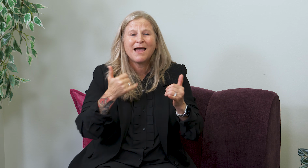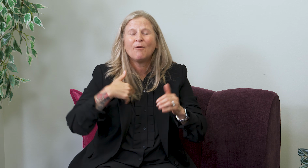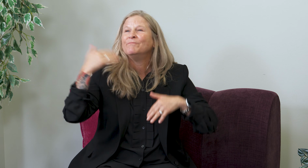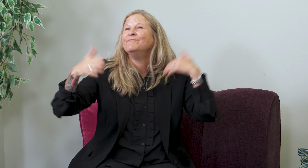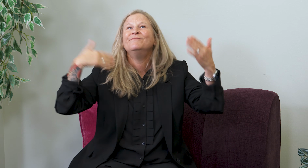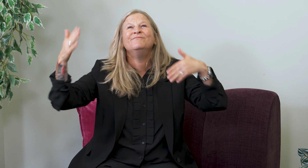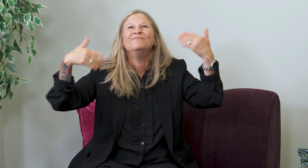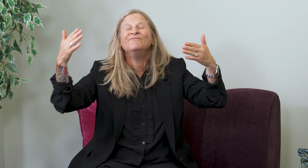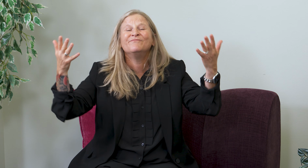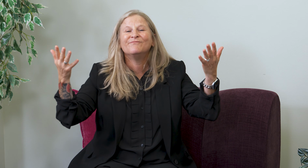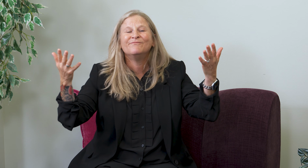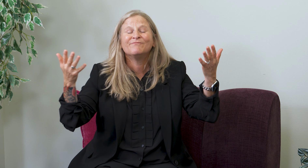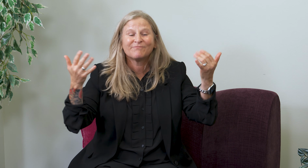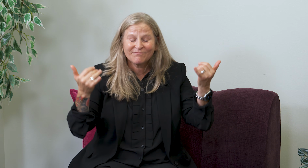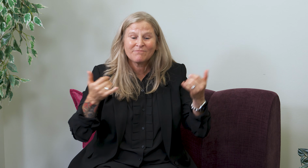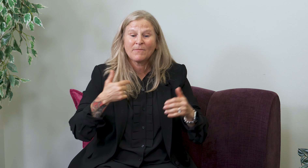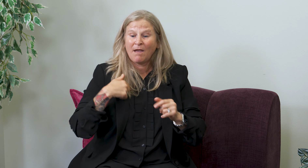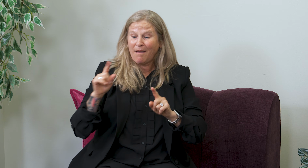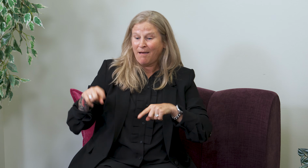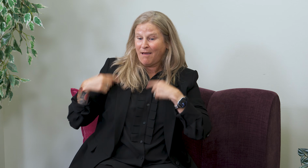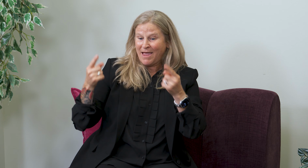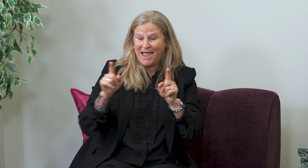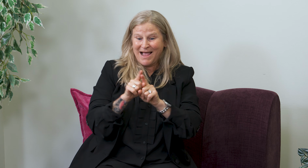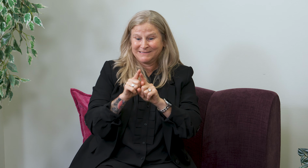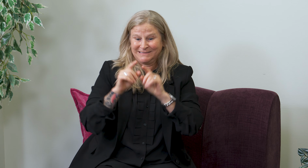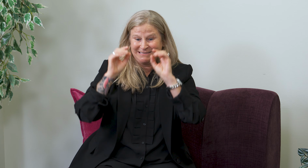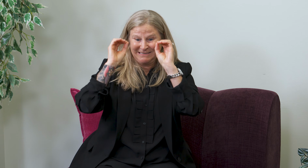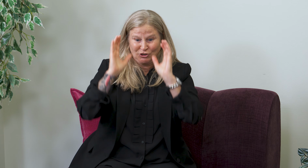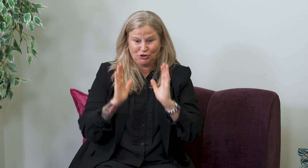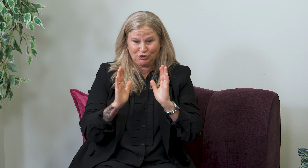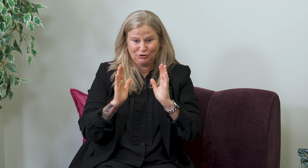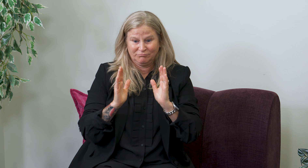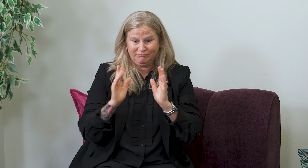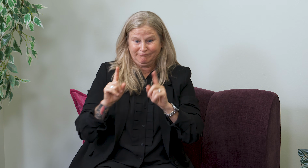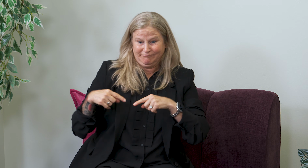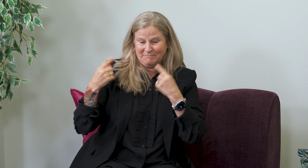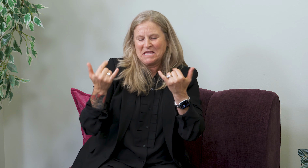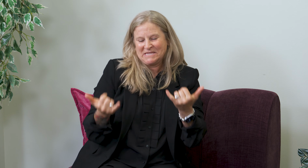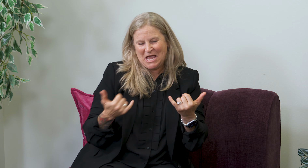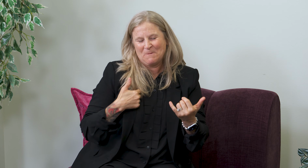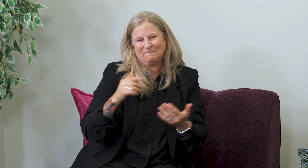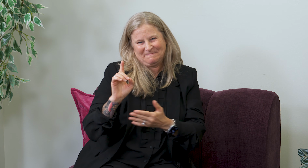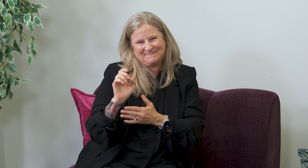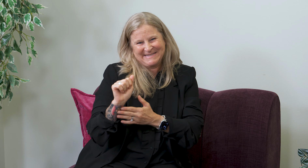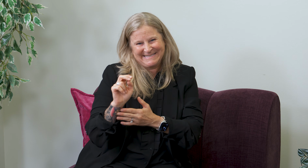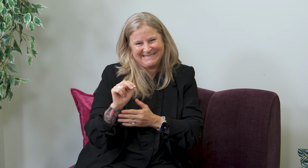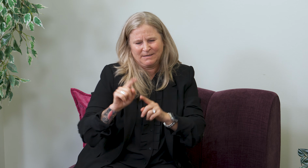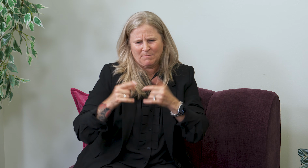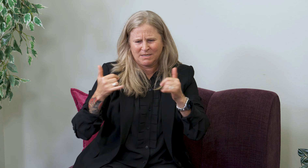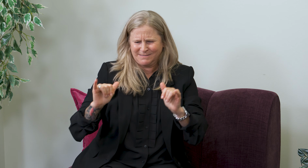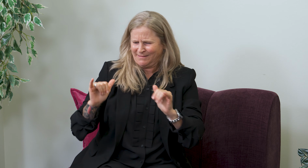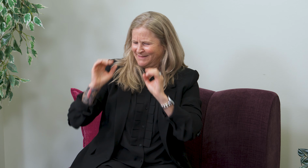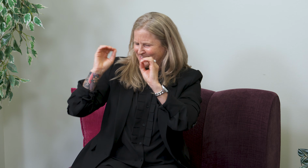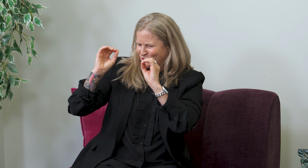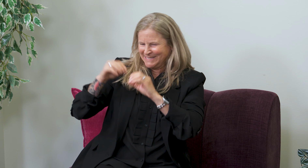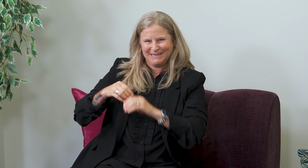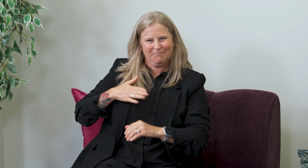That I'm bothering you? But then I became an instructor and now I'm Dean.